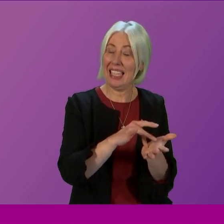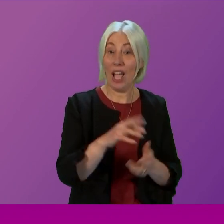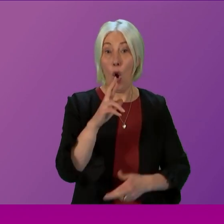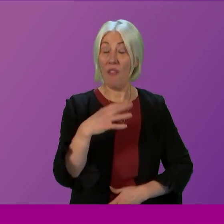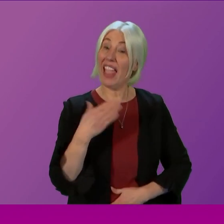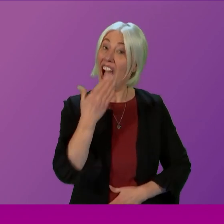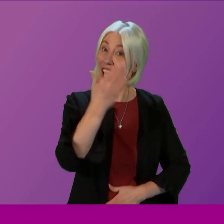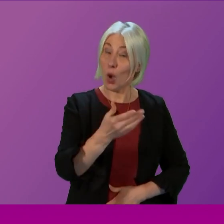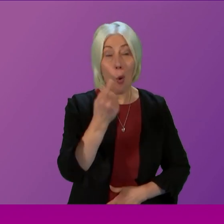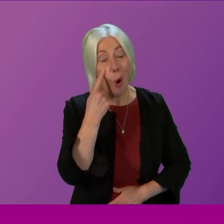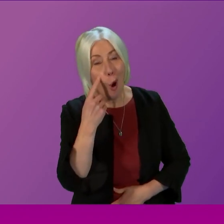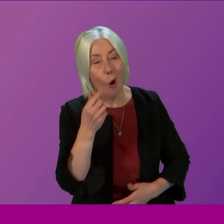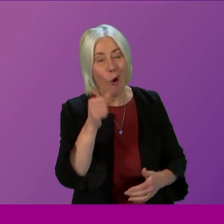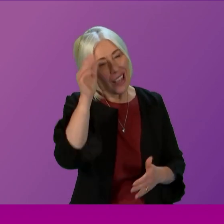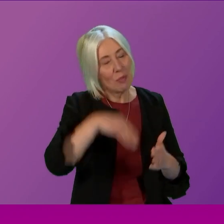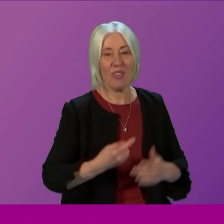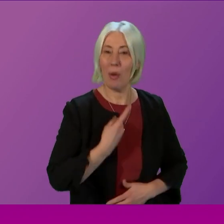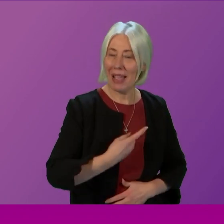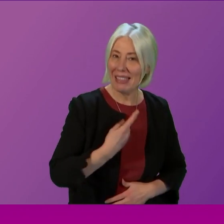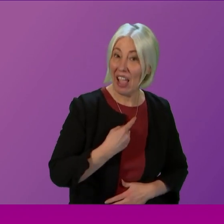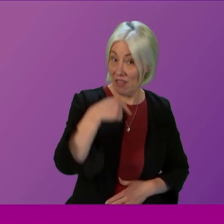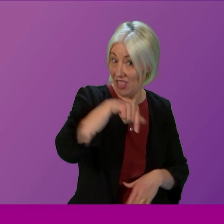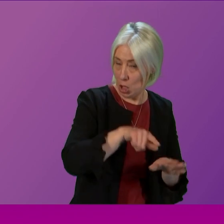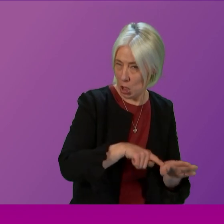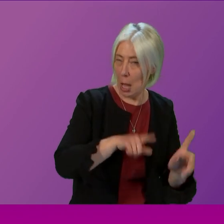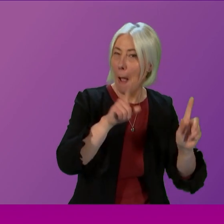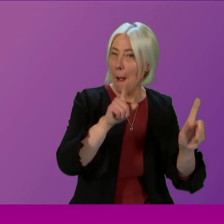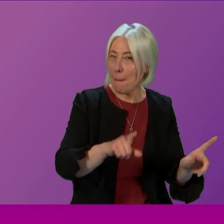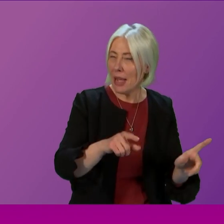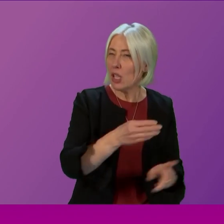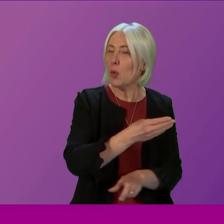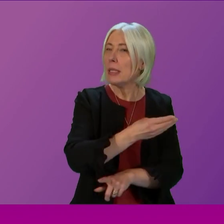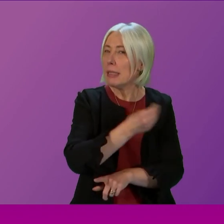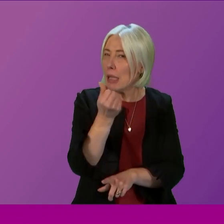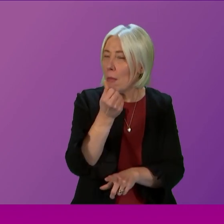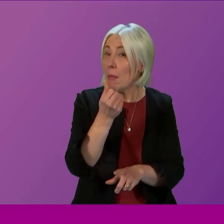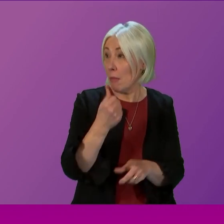delights this year. I believe that I was at some of the events in its founding year,